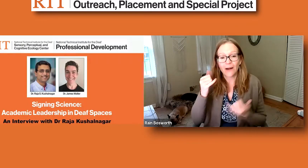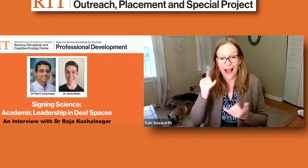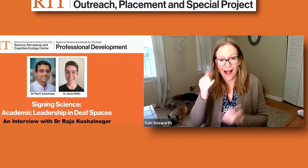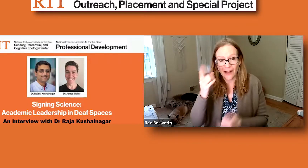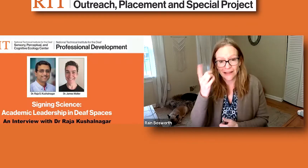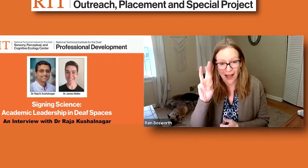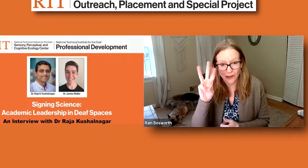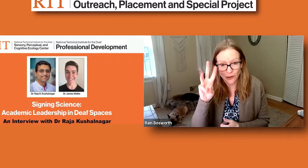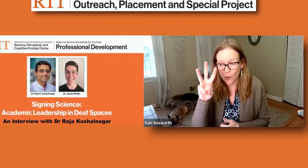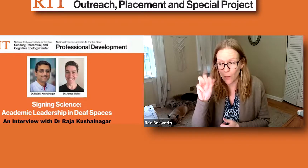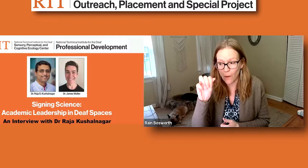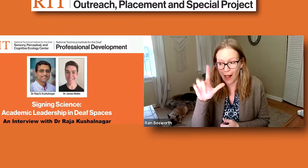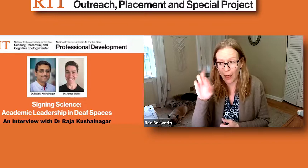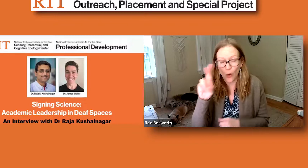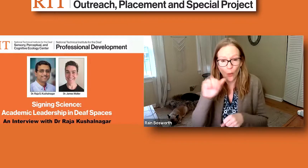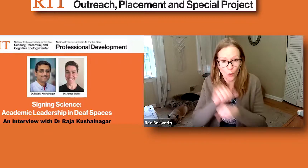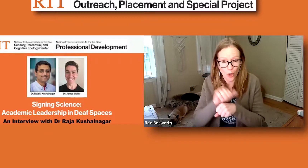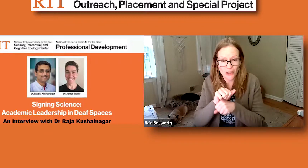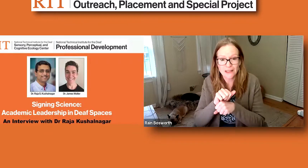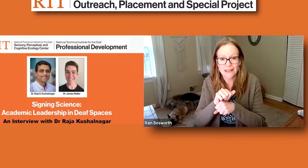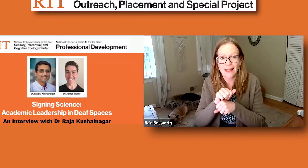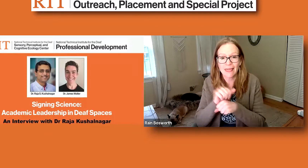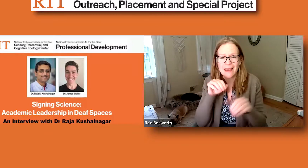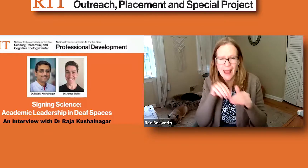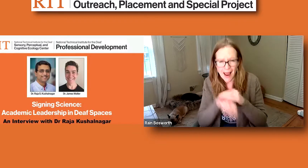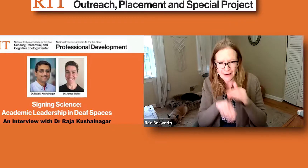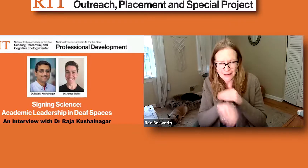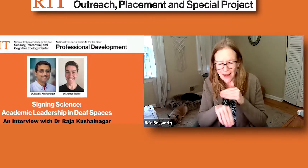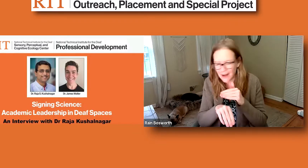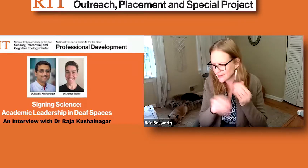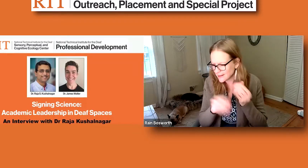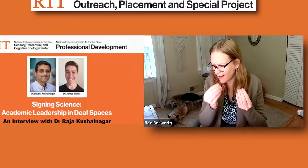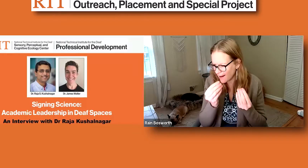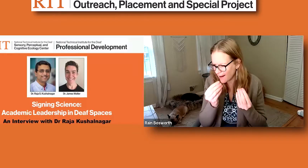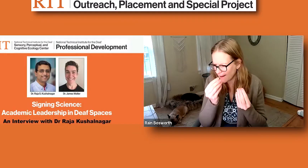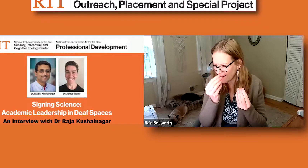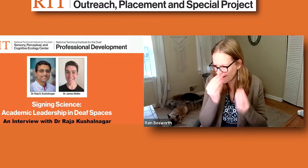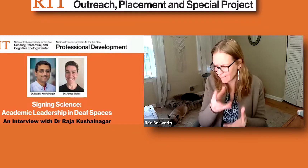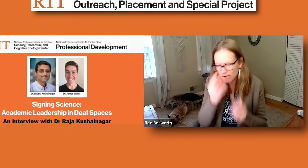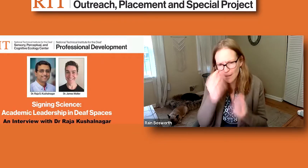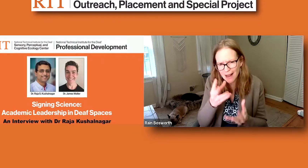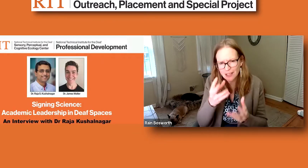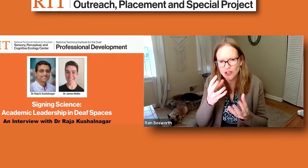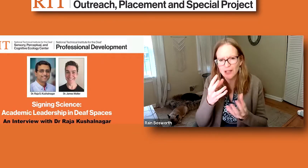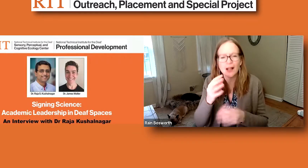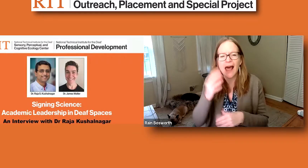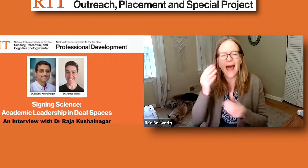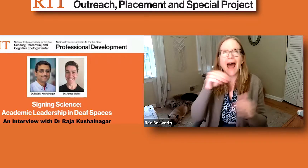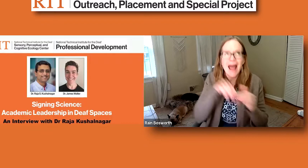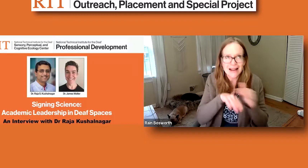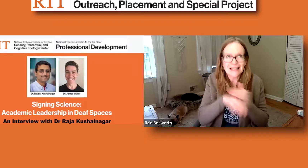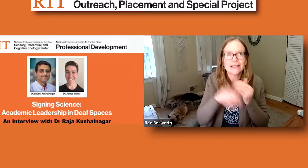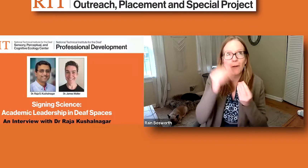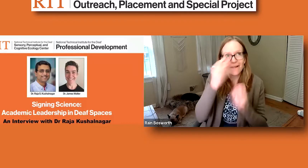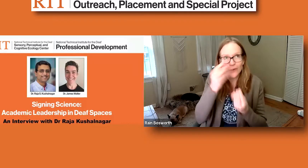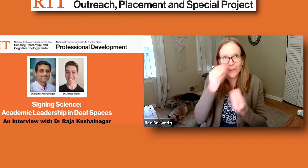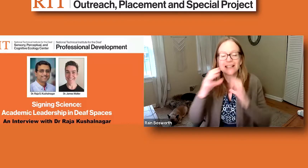Accessible information, working for the Accessible Information Communication Center, AICC